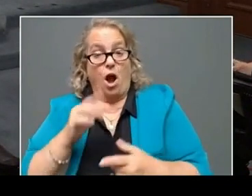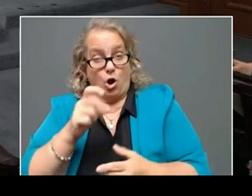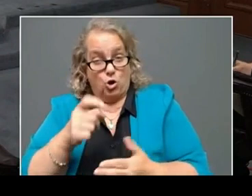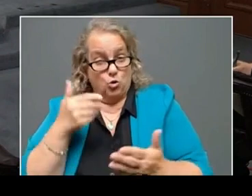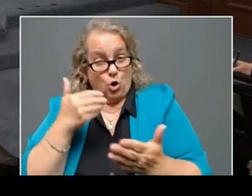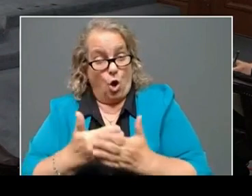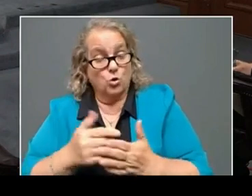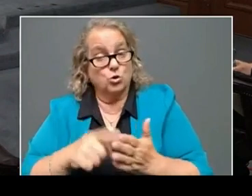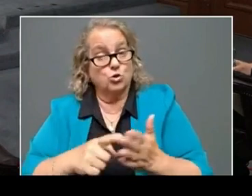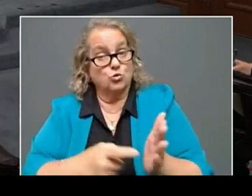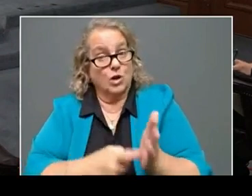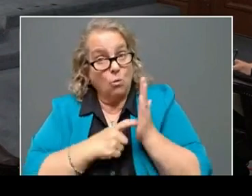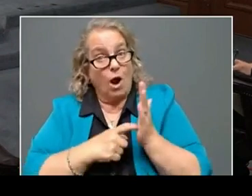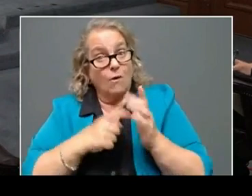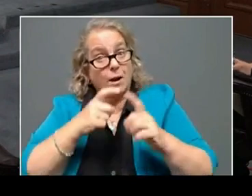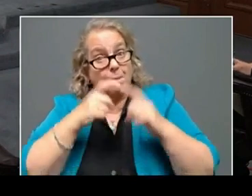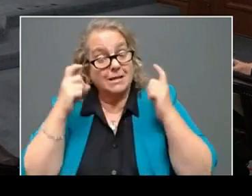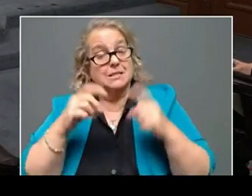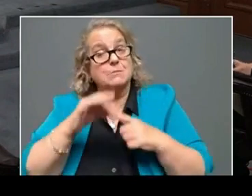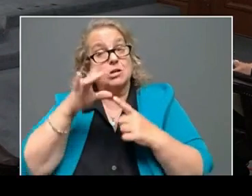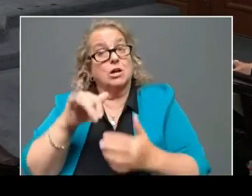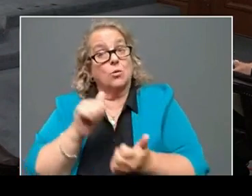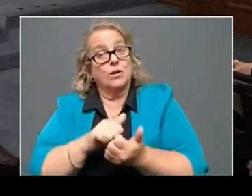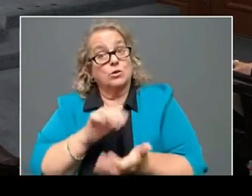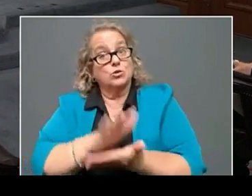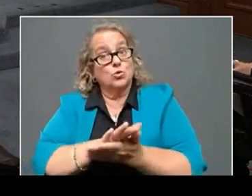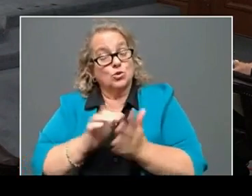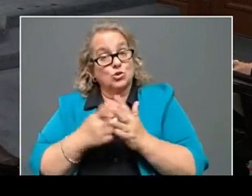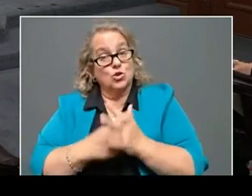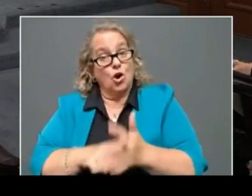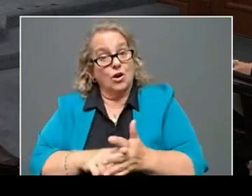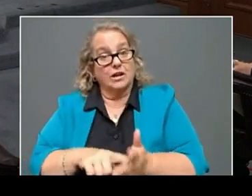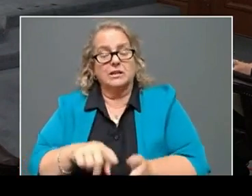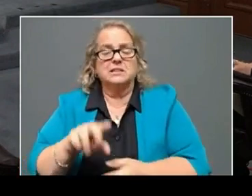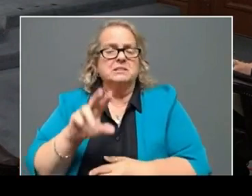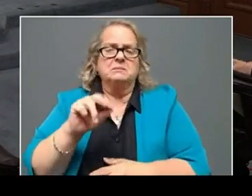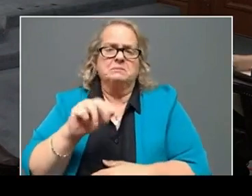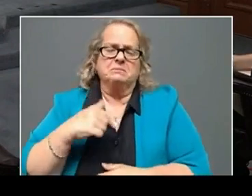beginning to start. So no, I believe that the decisions we made, given